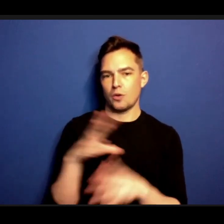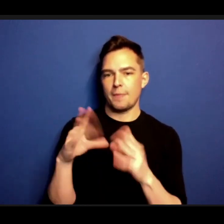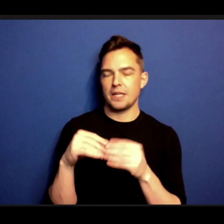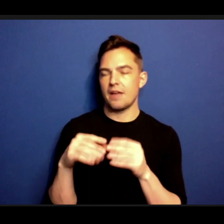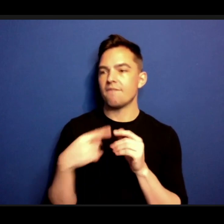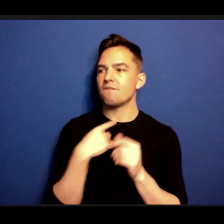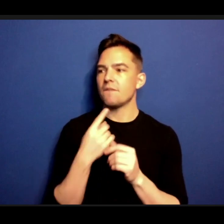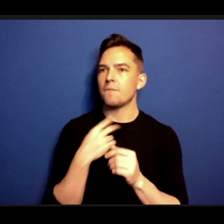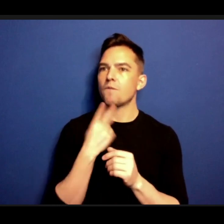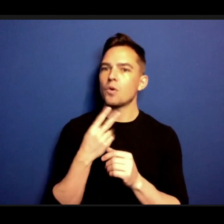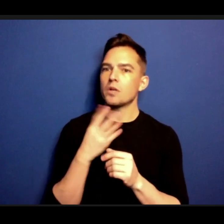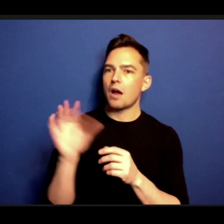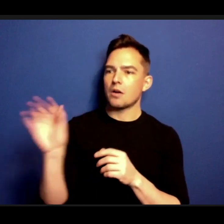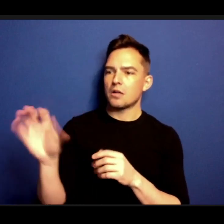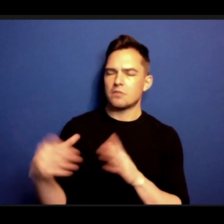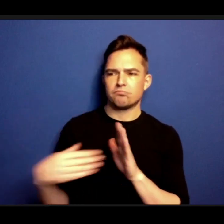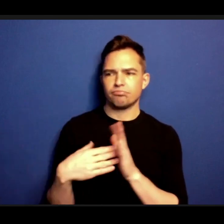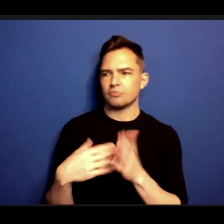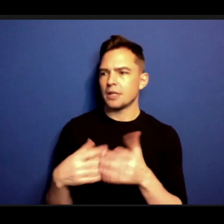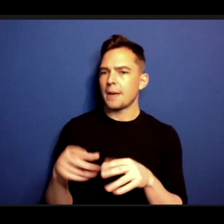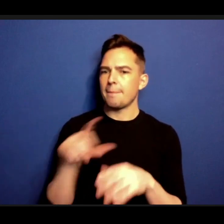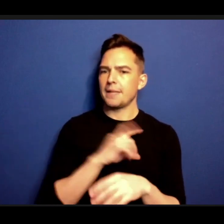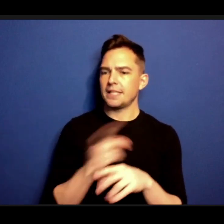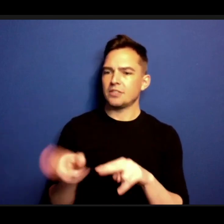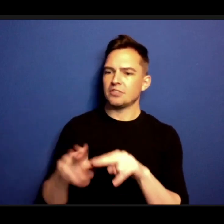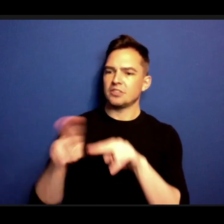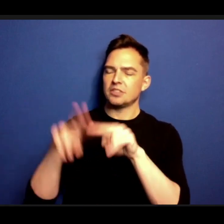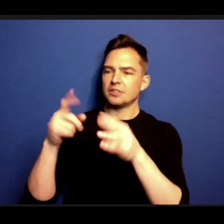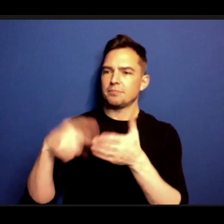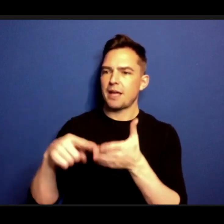to the police budget increase in our region as well because it's across the board. It's